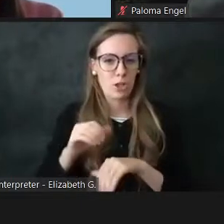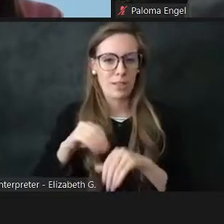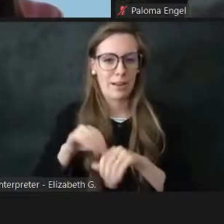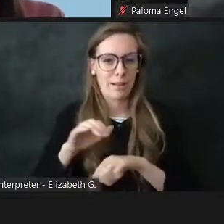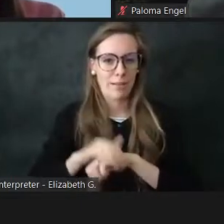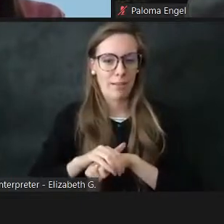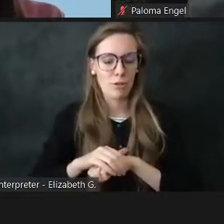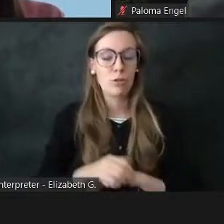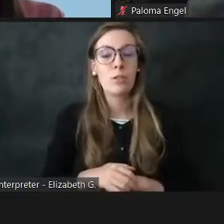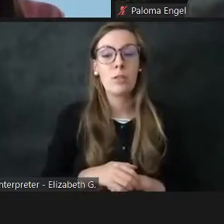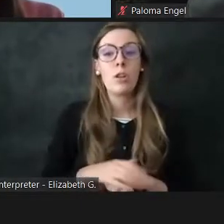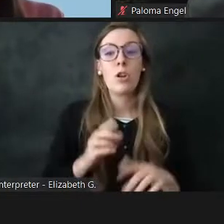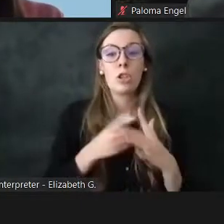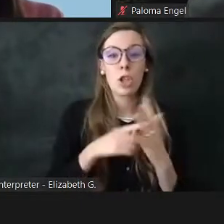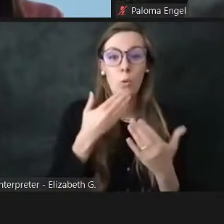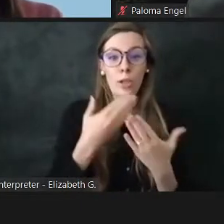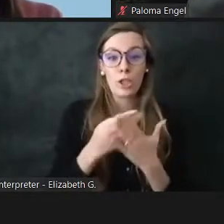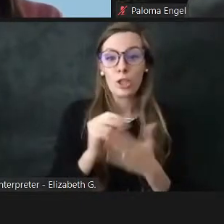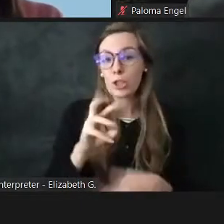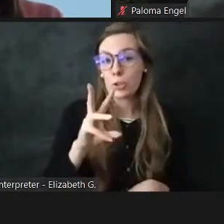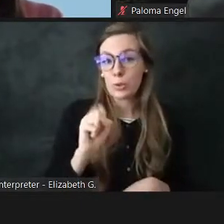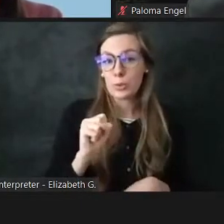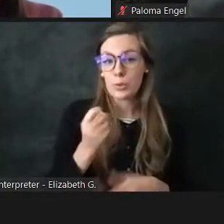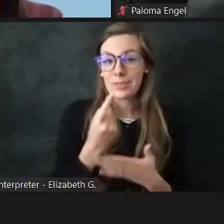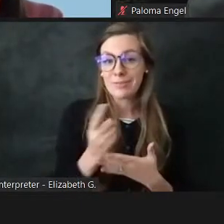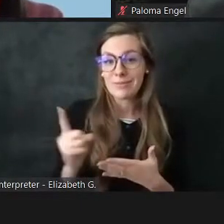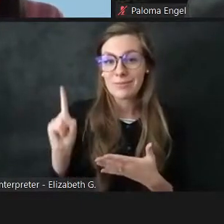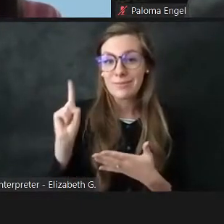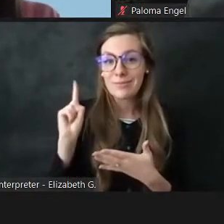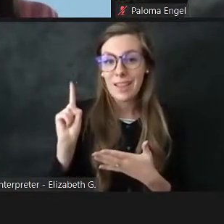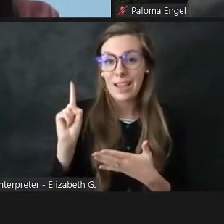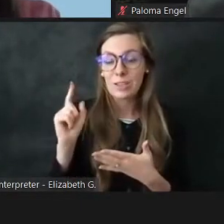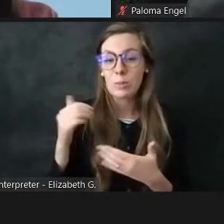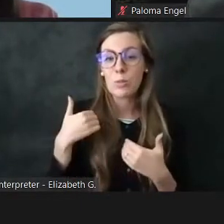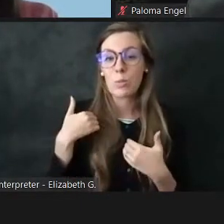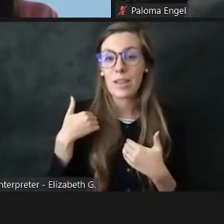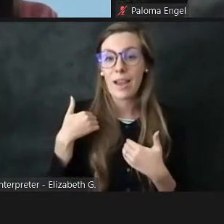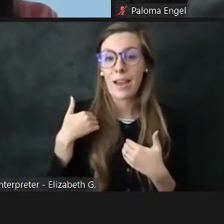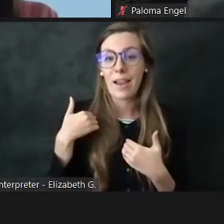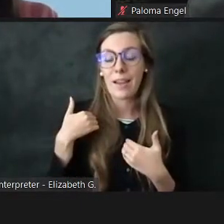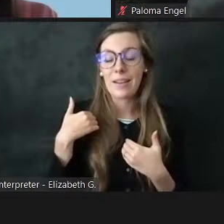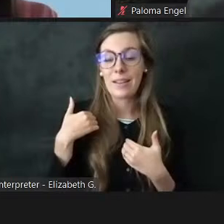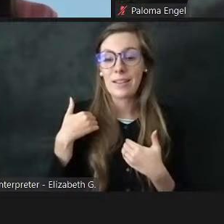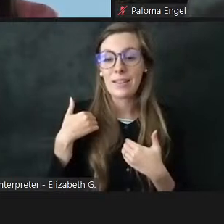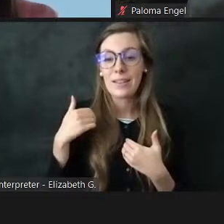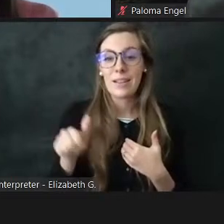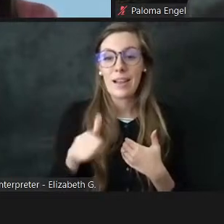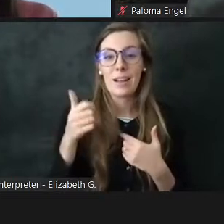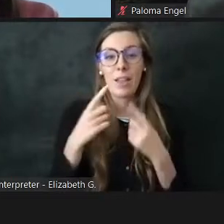During the last week, we reached another one milestone.